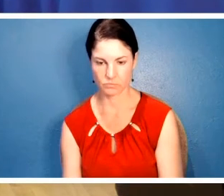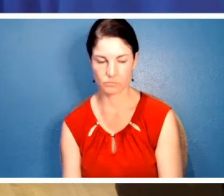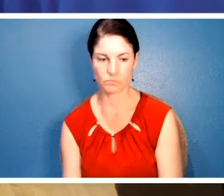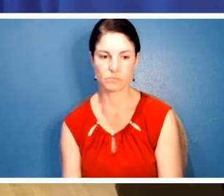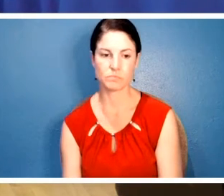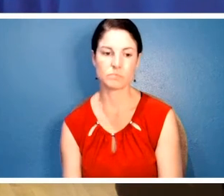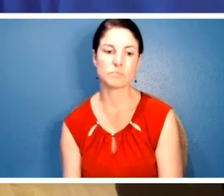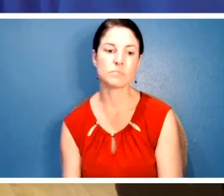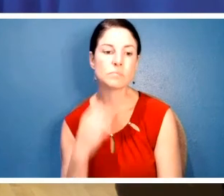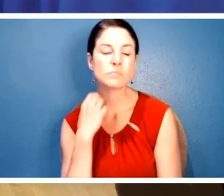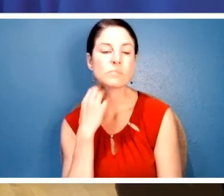yeah.